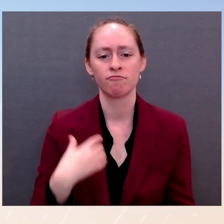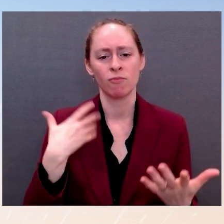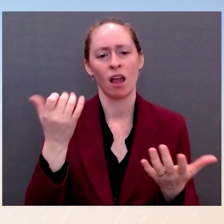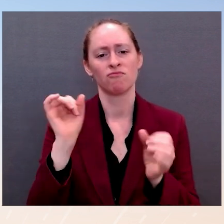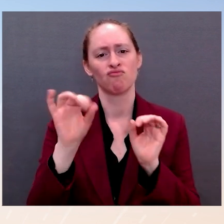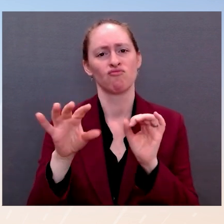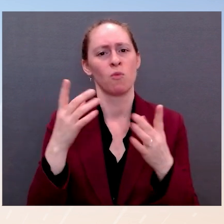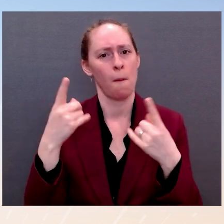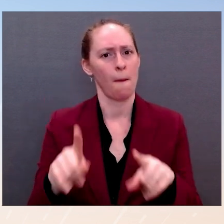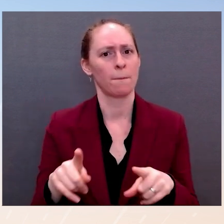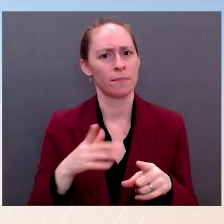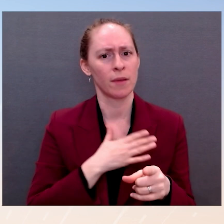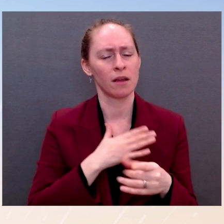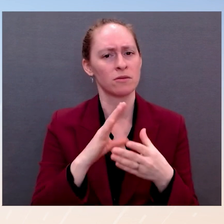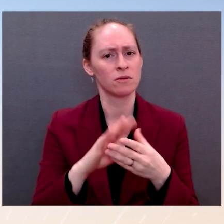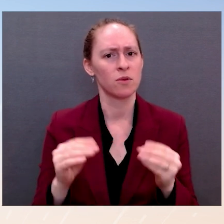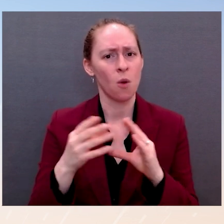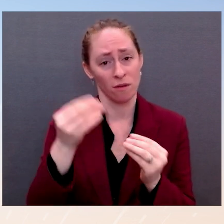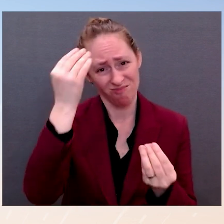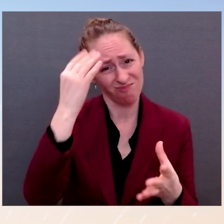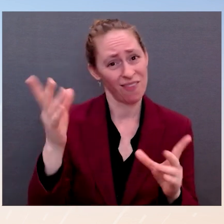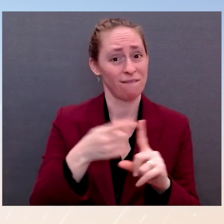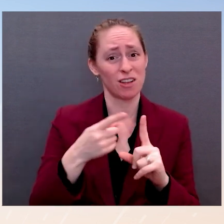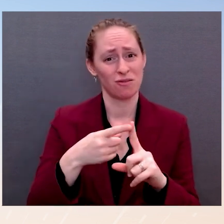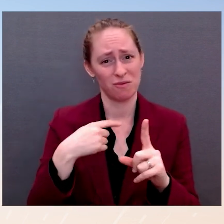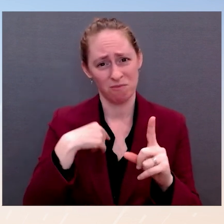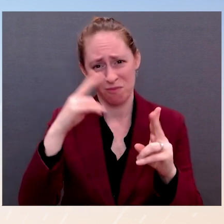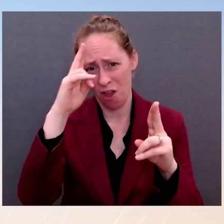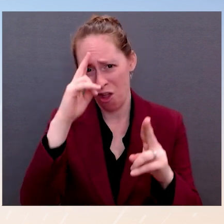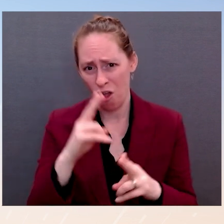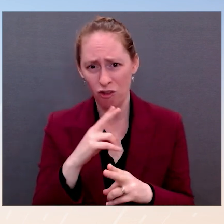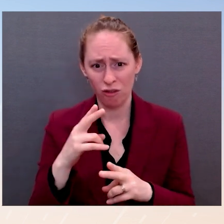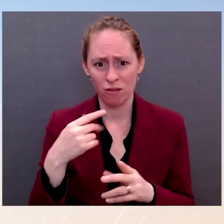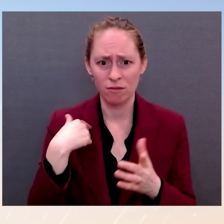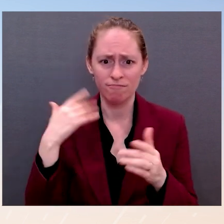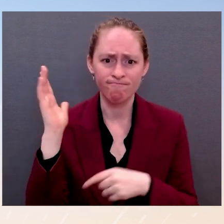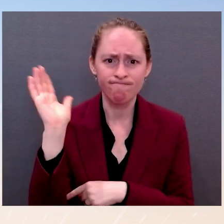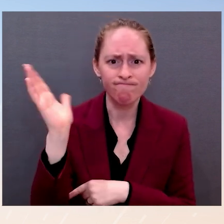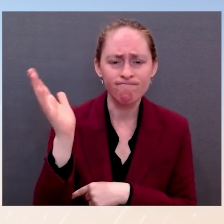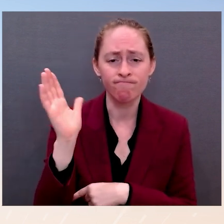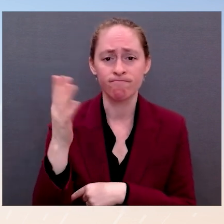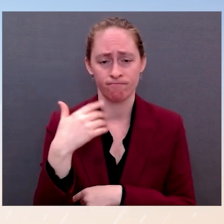It's an honor to speak alongside so many others who understand these challenges in a really personal way.